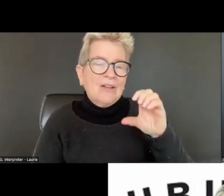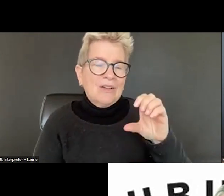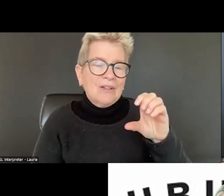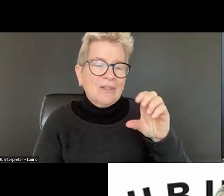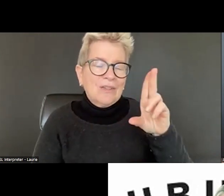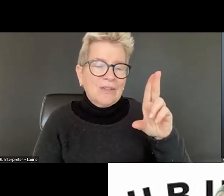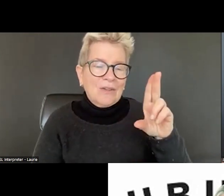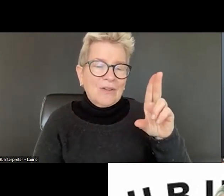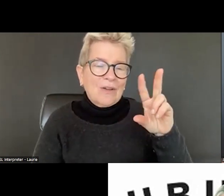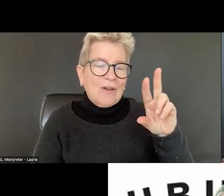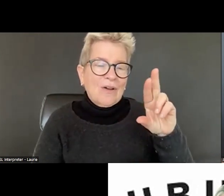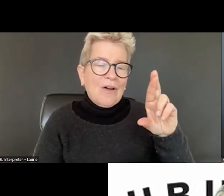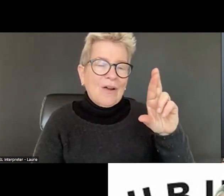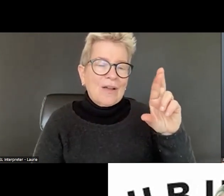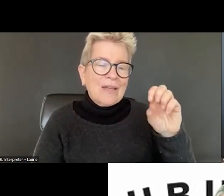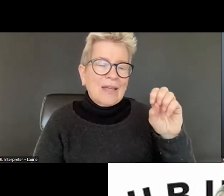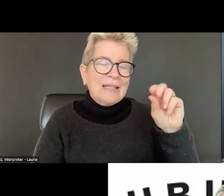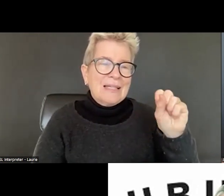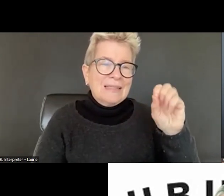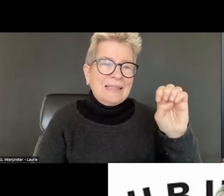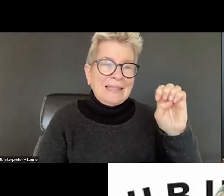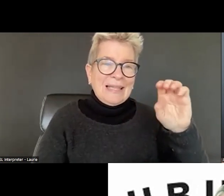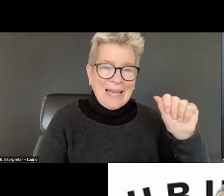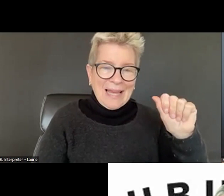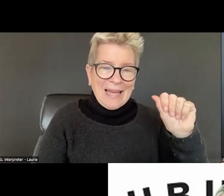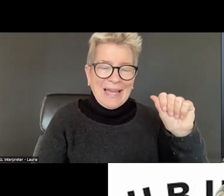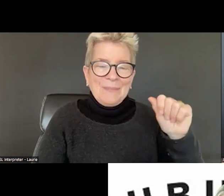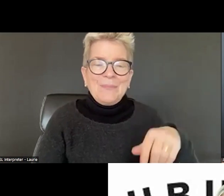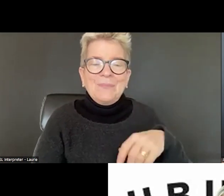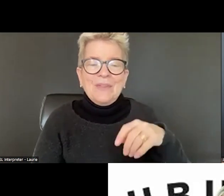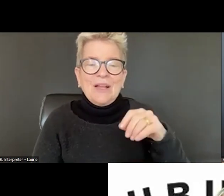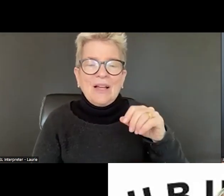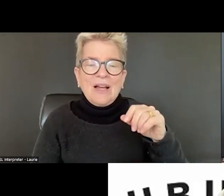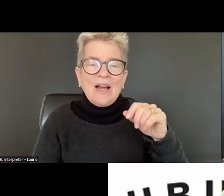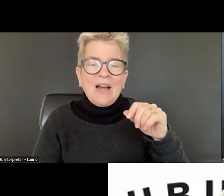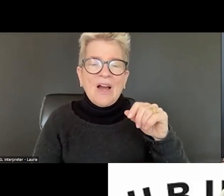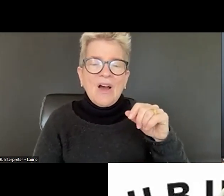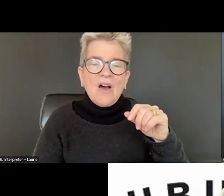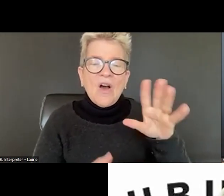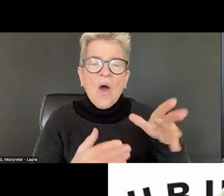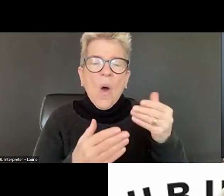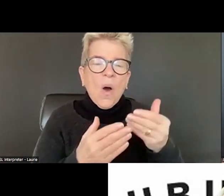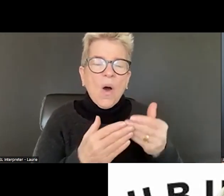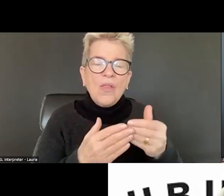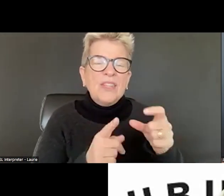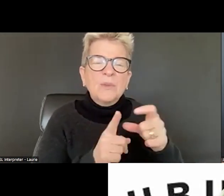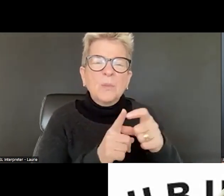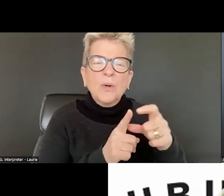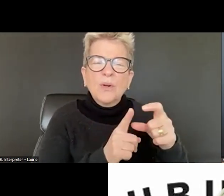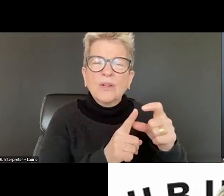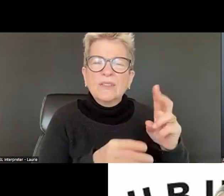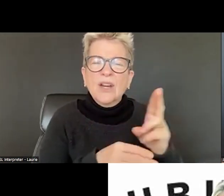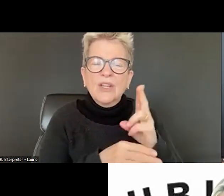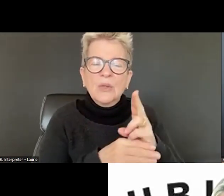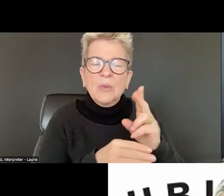um r r n s EA and essentially it says you know all these words are used about money when it